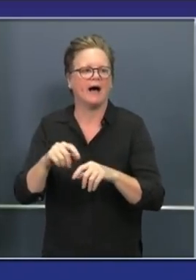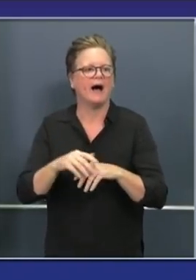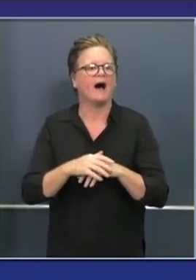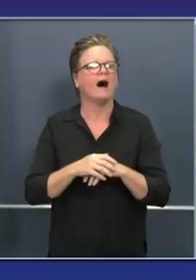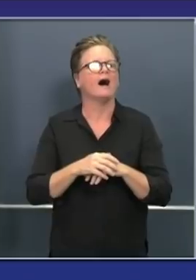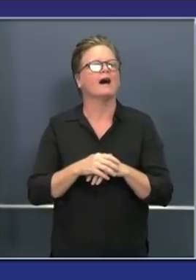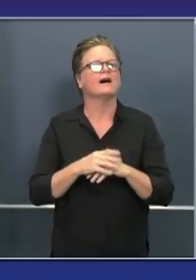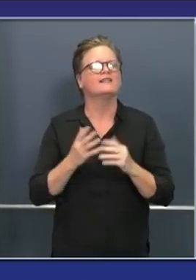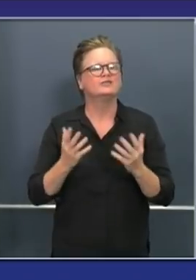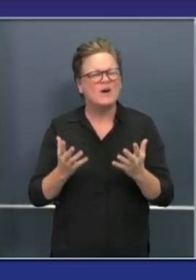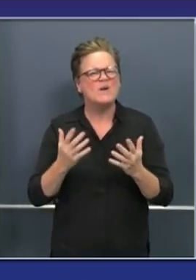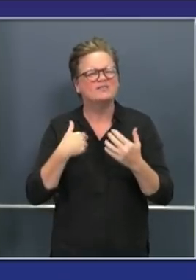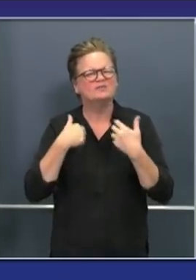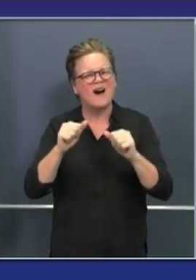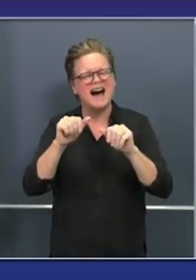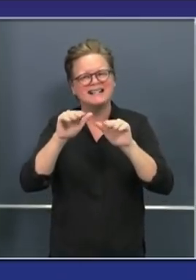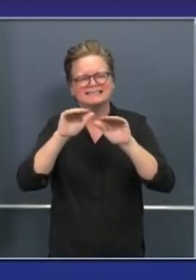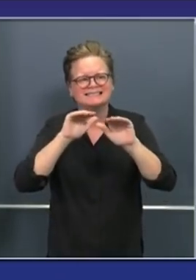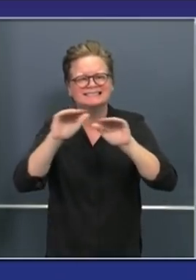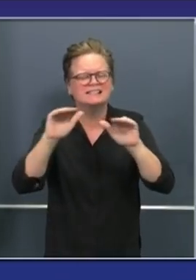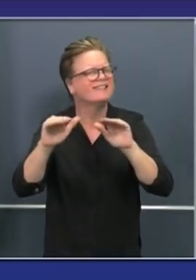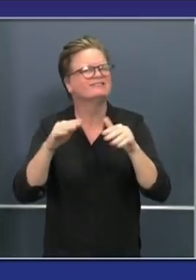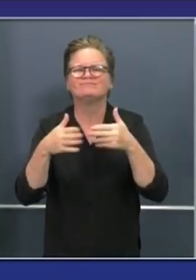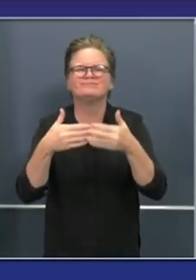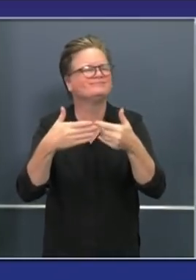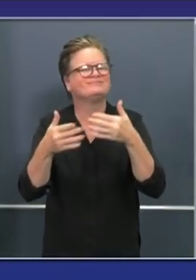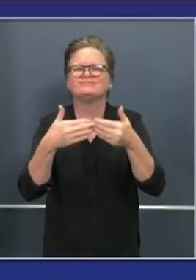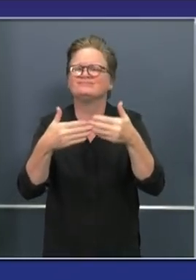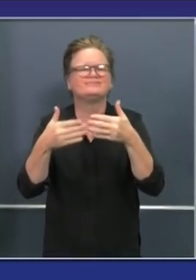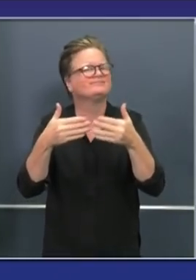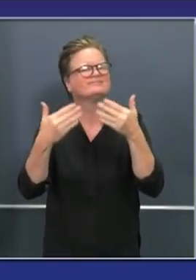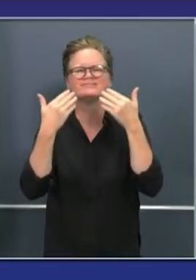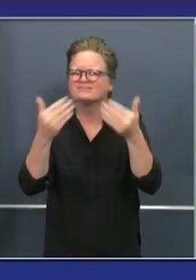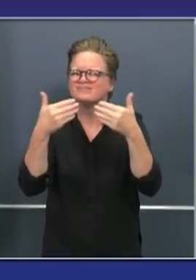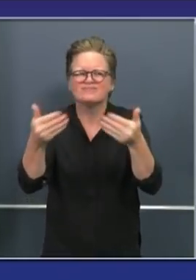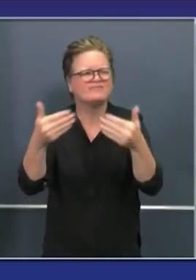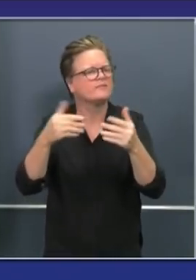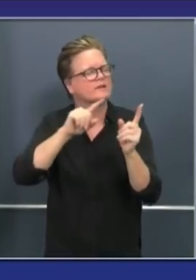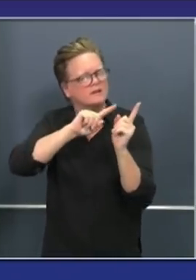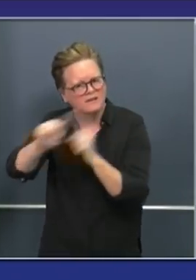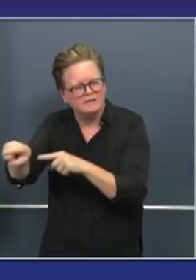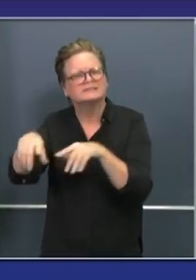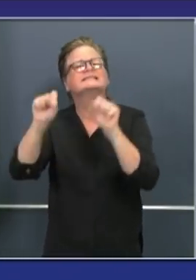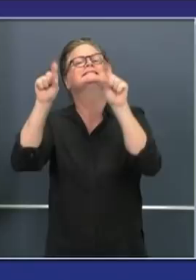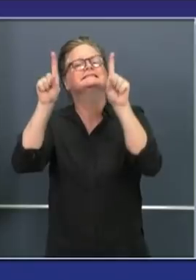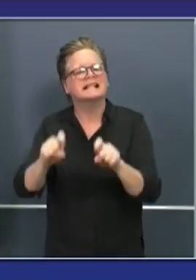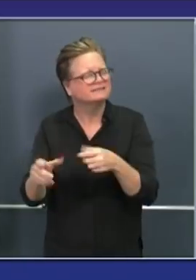TO HELP THEM GET BACK TO HEALTH AND SO THOSE FOCUSED EFFORTS ARE THINGS THAT CALIFORNIA IS